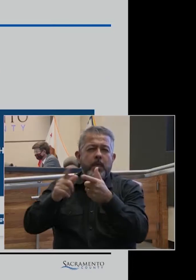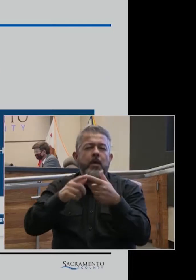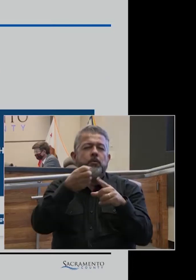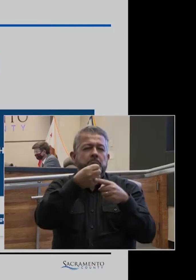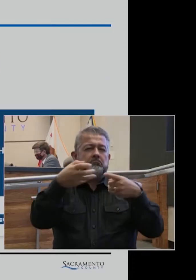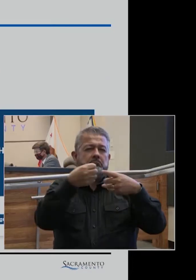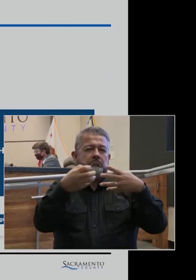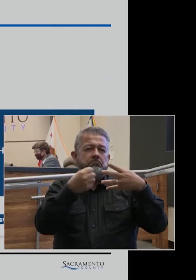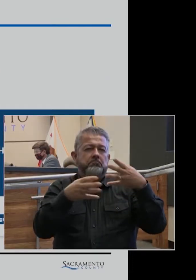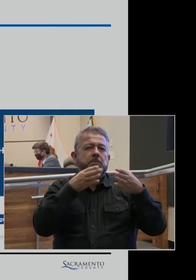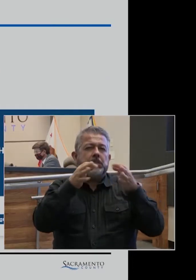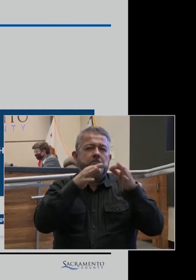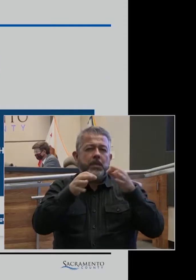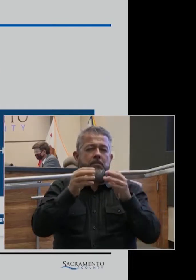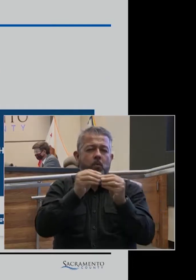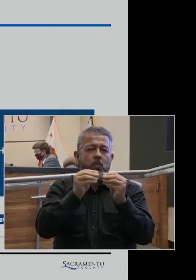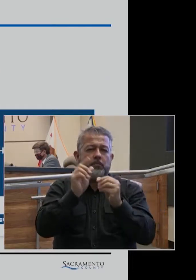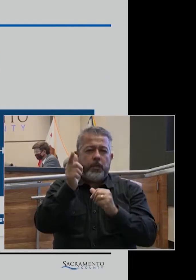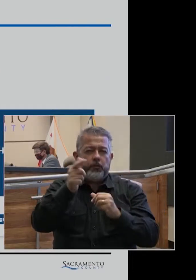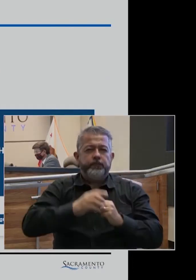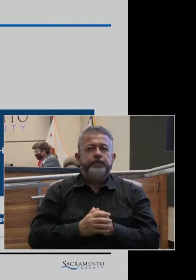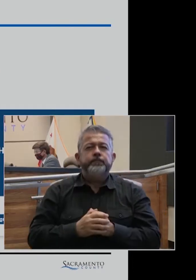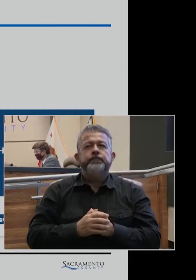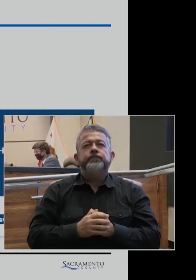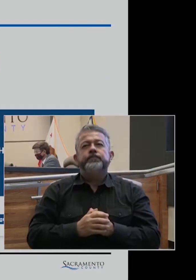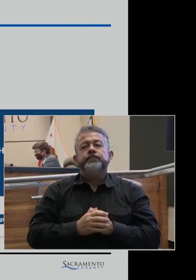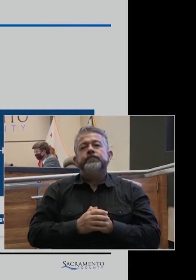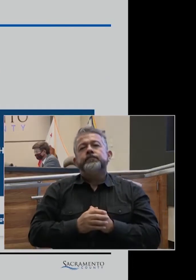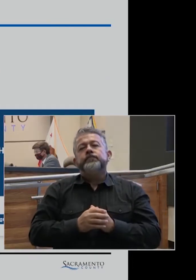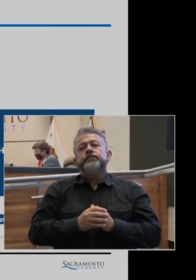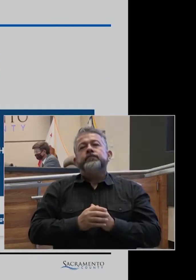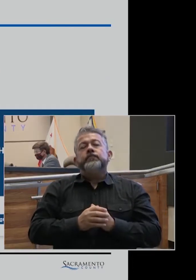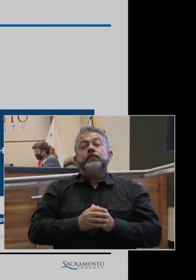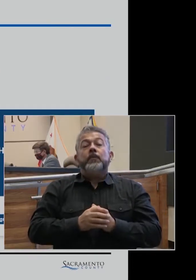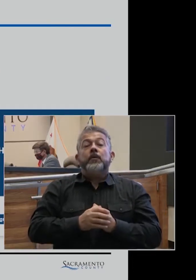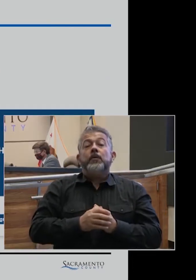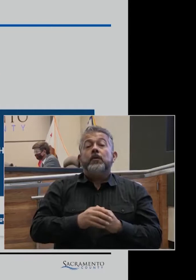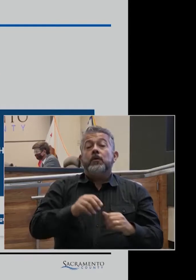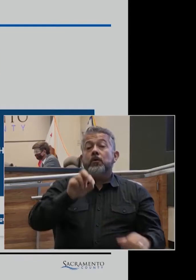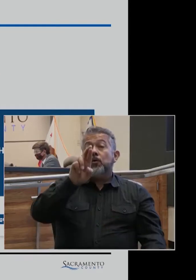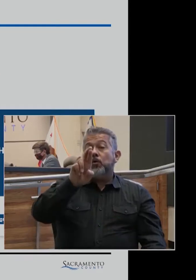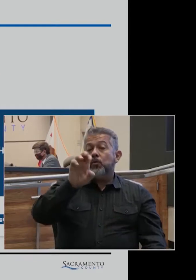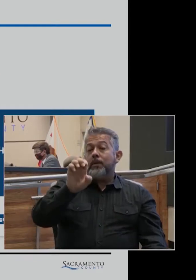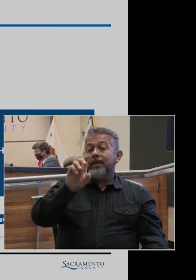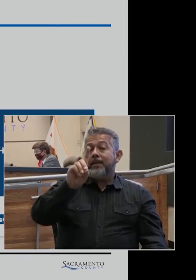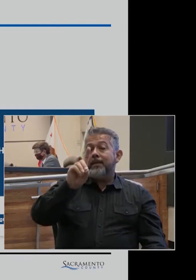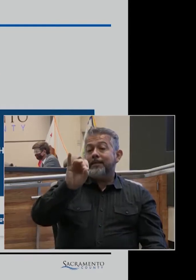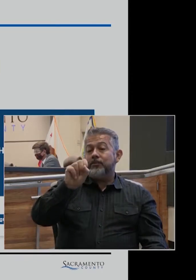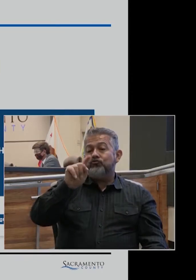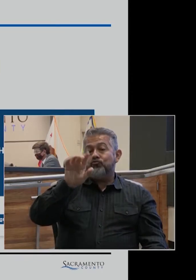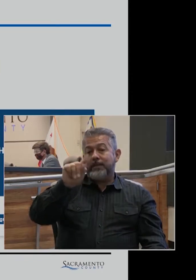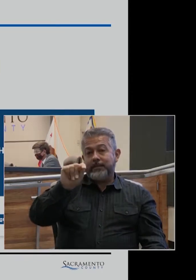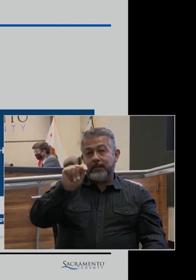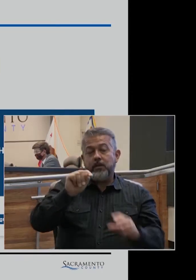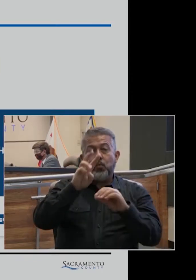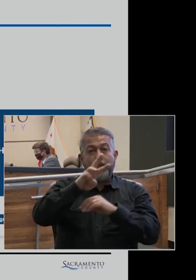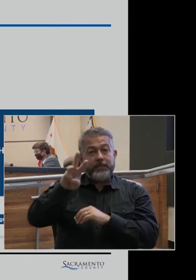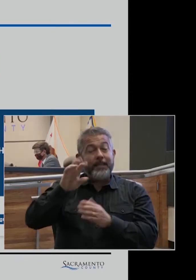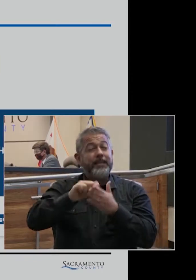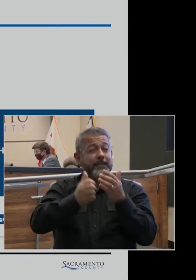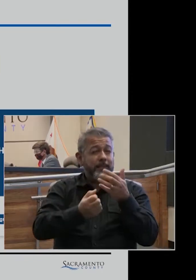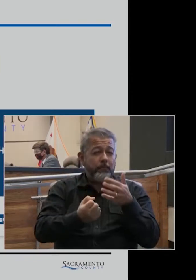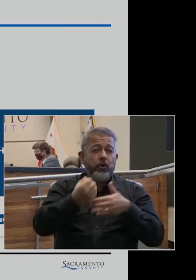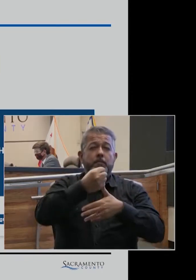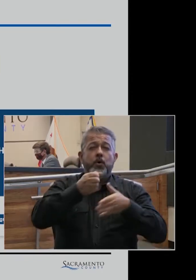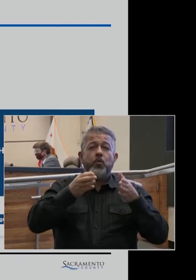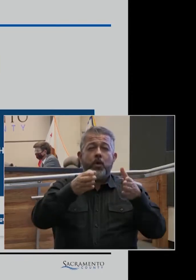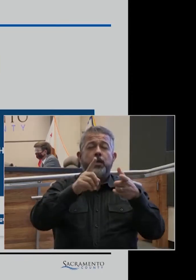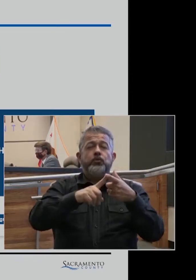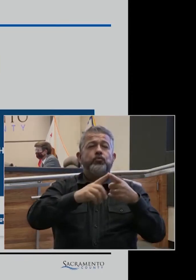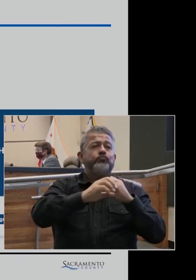AND I'LL EXPLAIN EACH OF THESE IN THIS PRESENTATION.